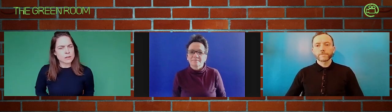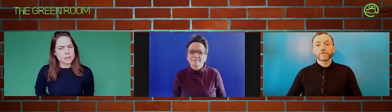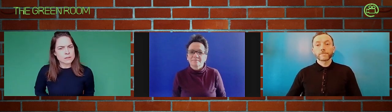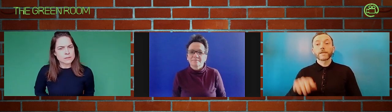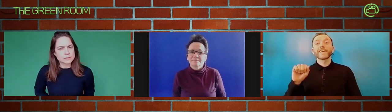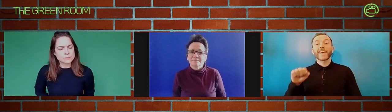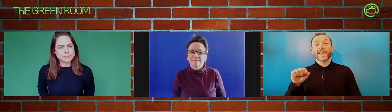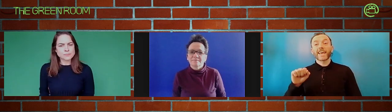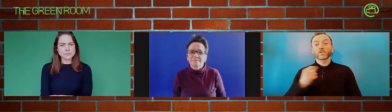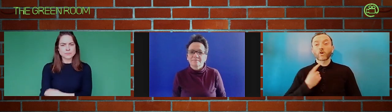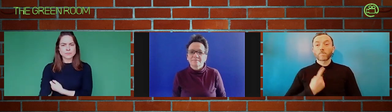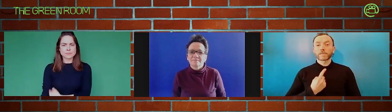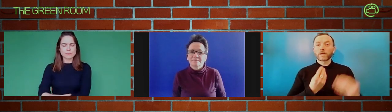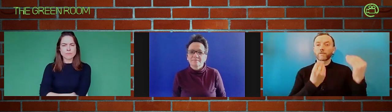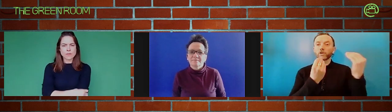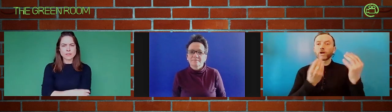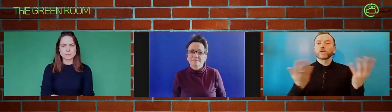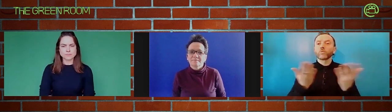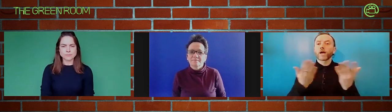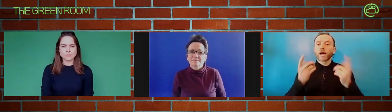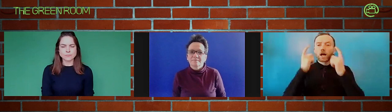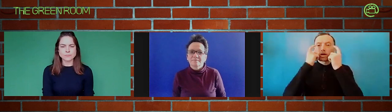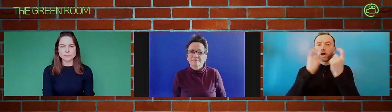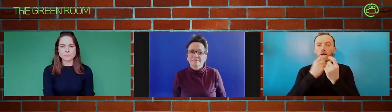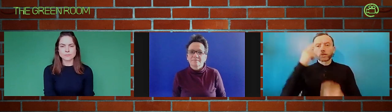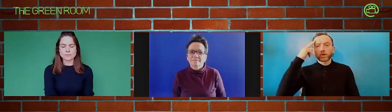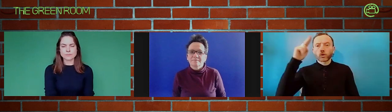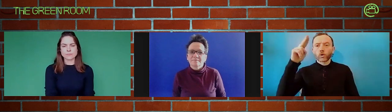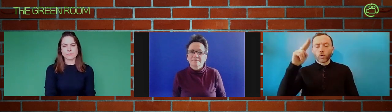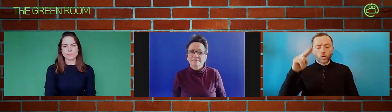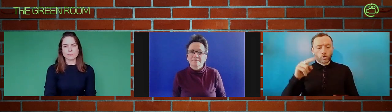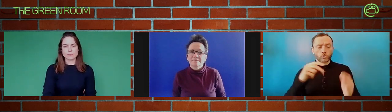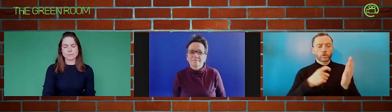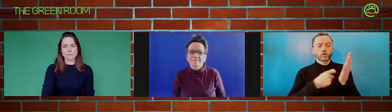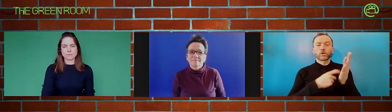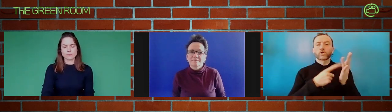Rose Bruford College, in the late 80s